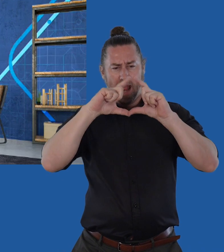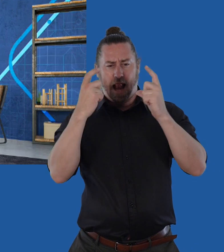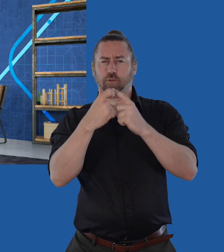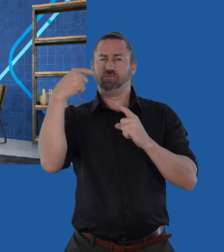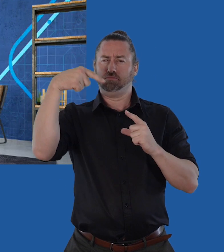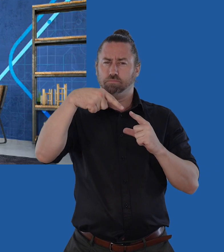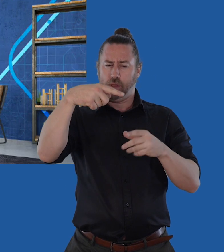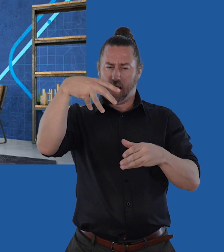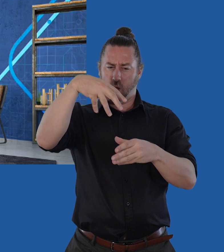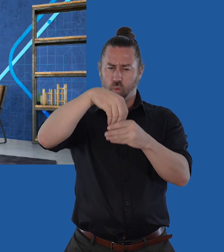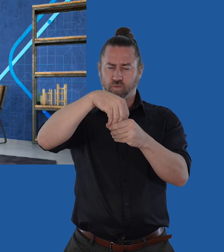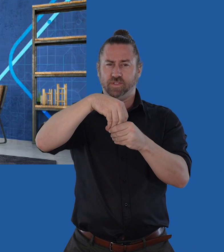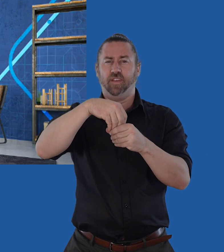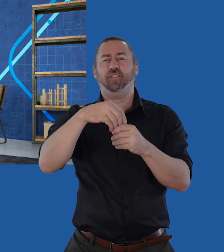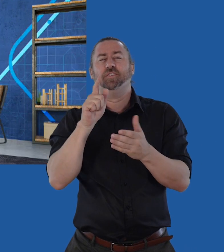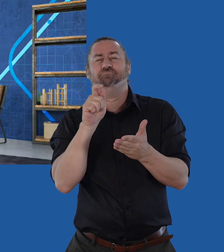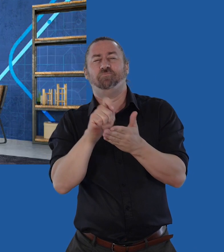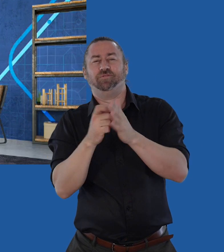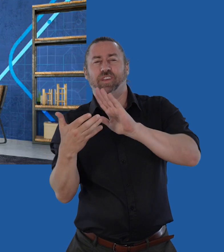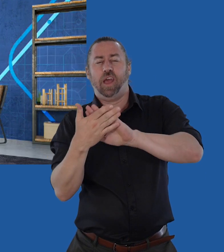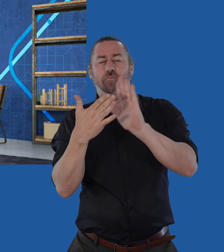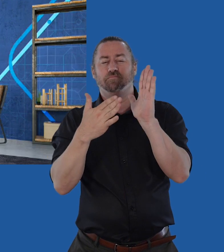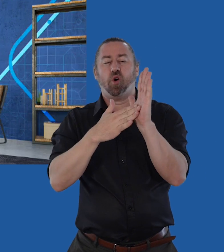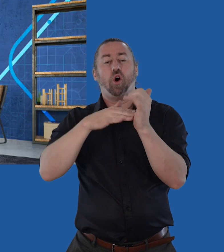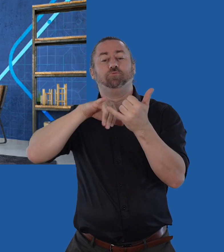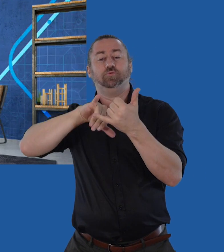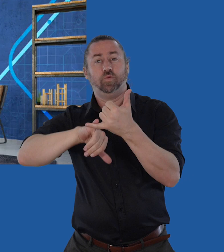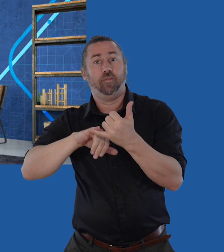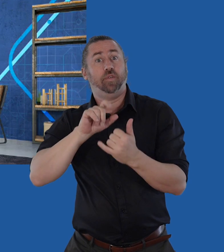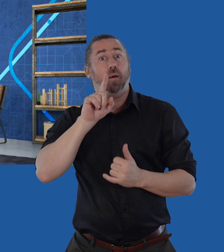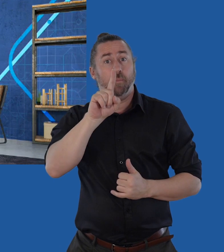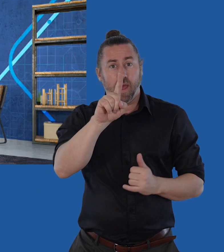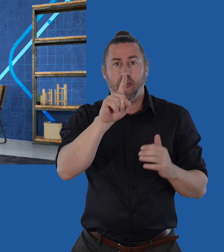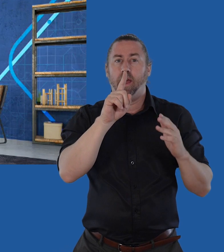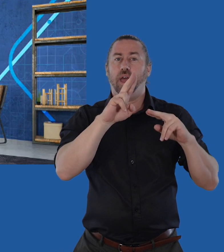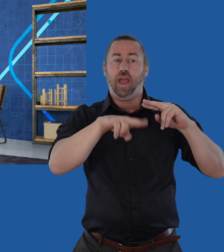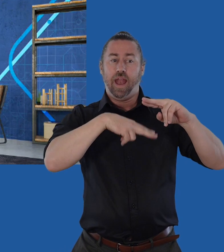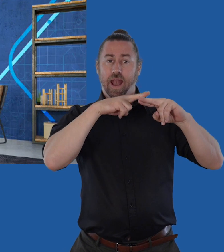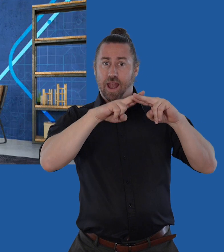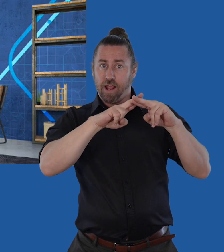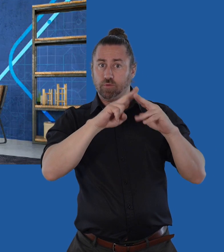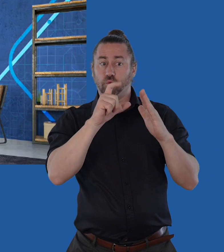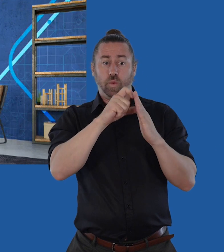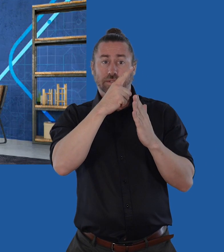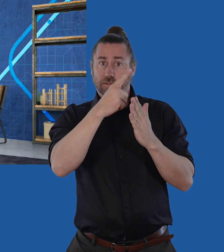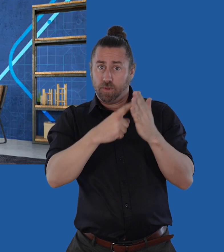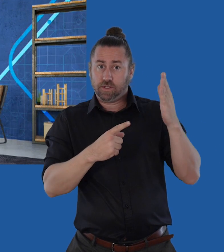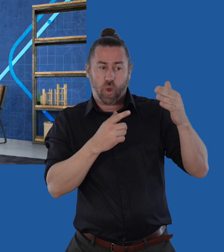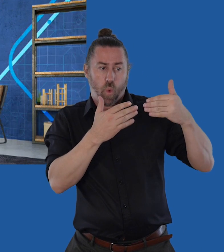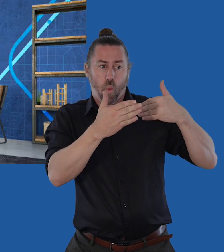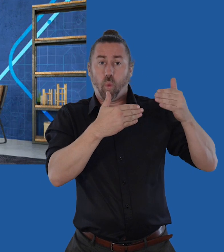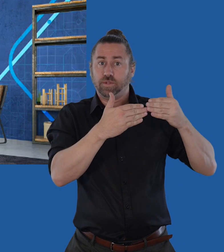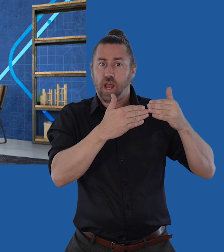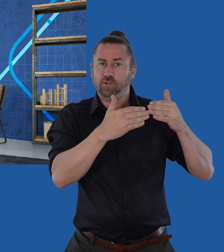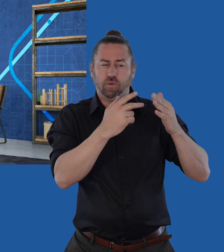of course, by Microsoft, but also by the National Disability Coordination Officer Program. So, together we've made this video,